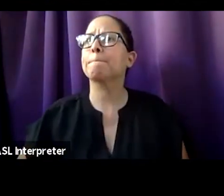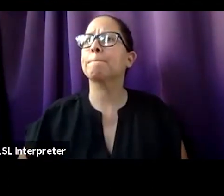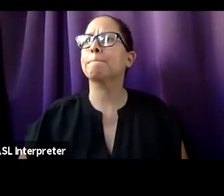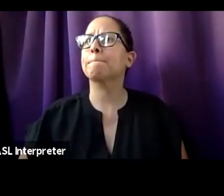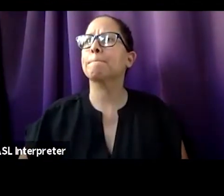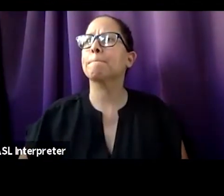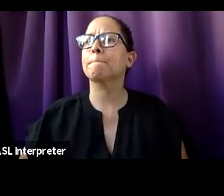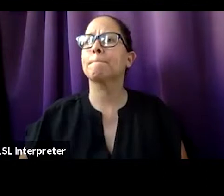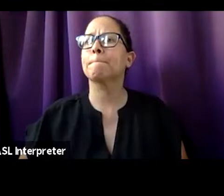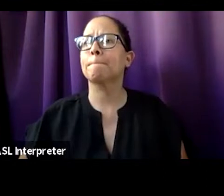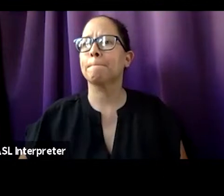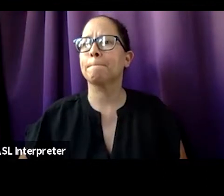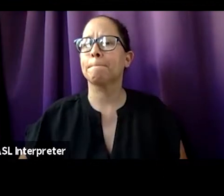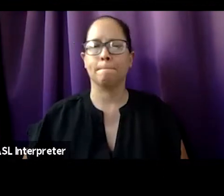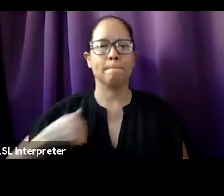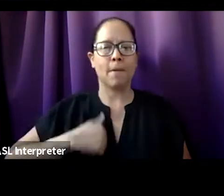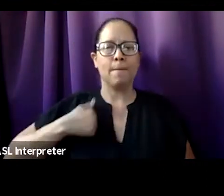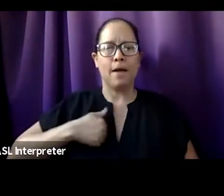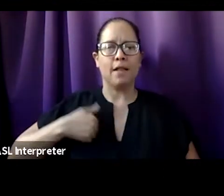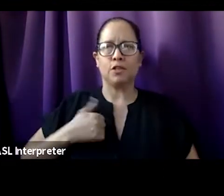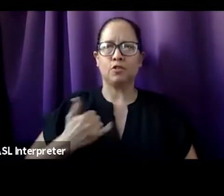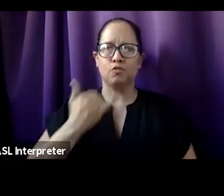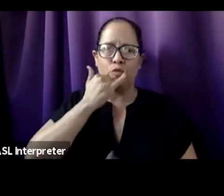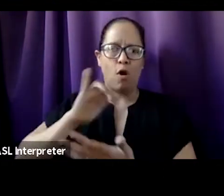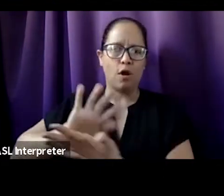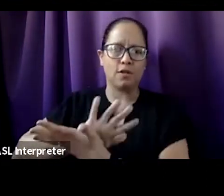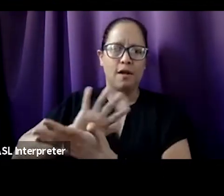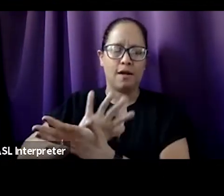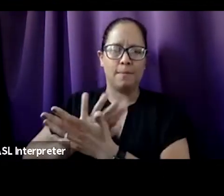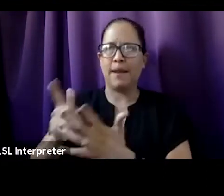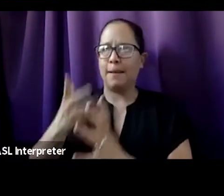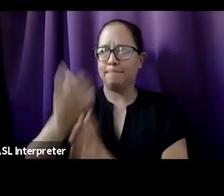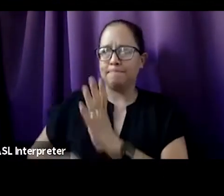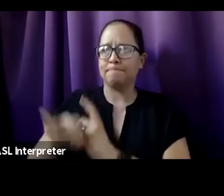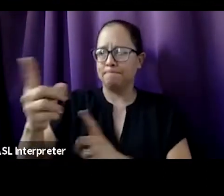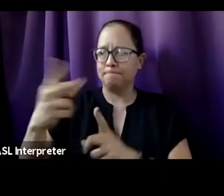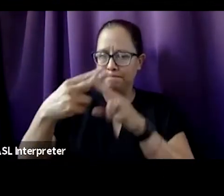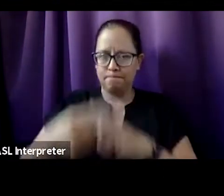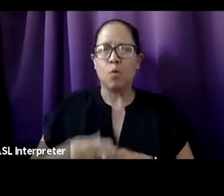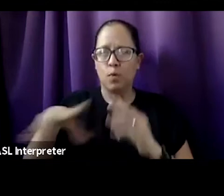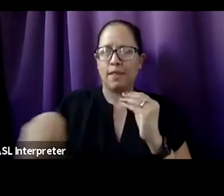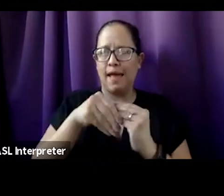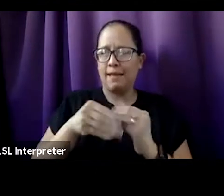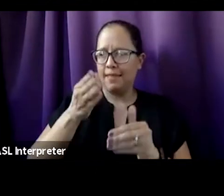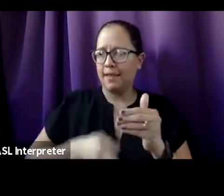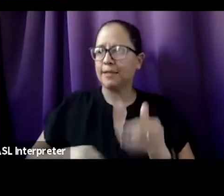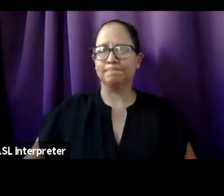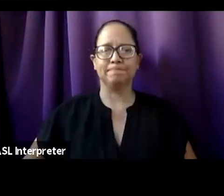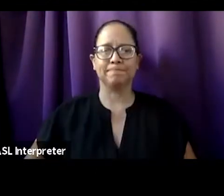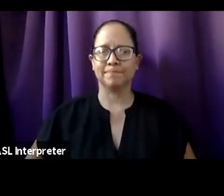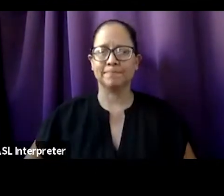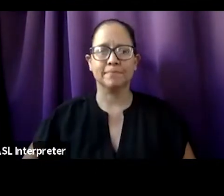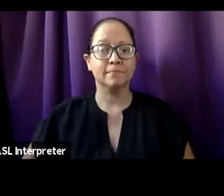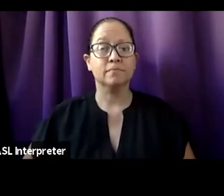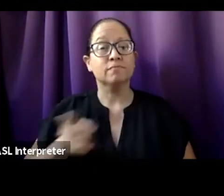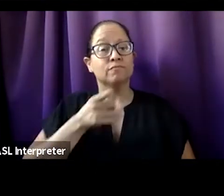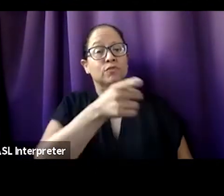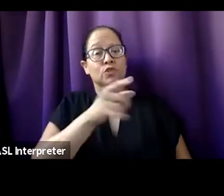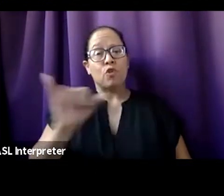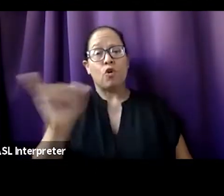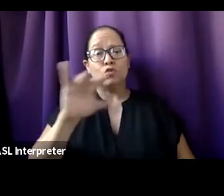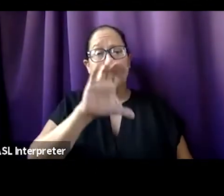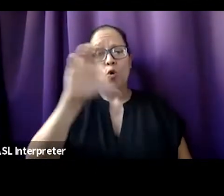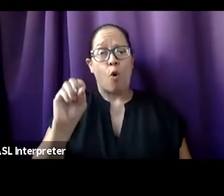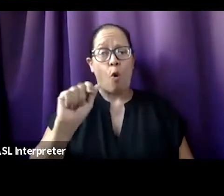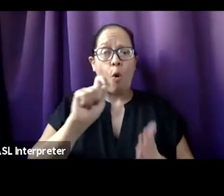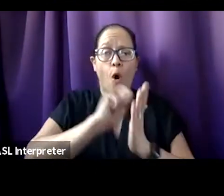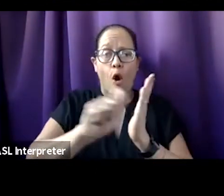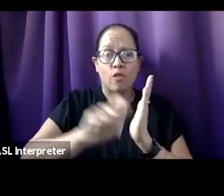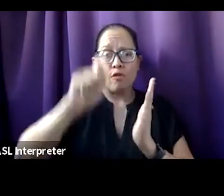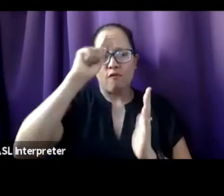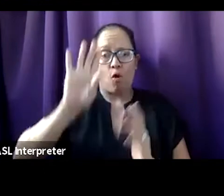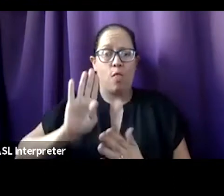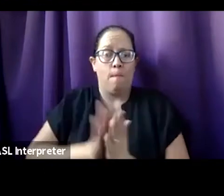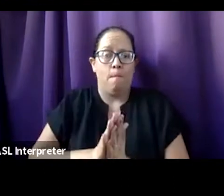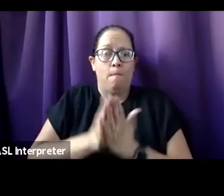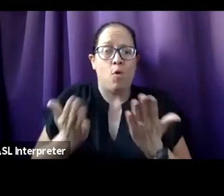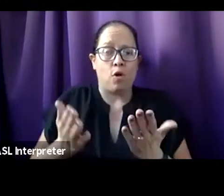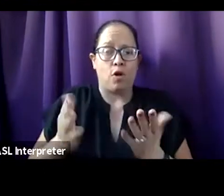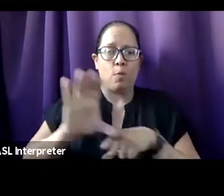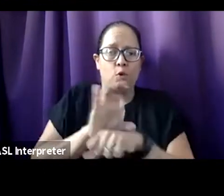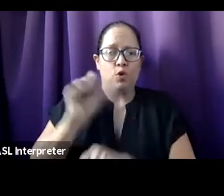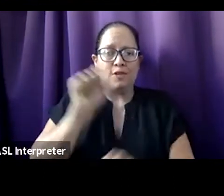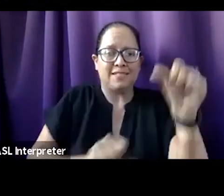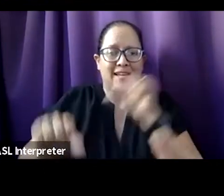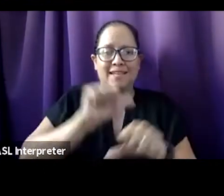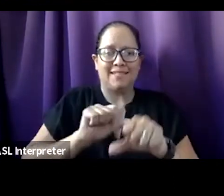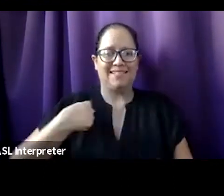queer visibility in rural America, and most recently, goes to work, how to stop Silicon Valley from building a new global underclass co authored with computer scientist, Siddharth story, which was named the Financial Times critics pick and awarded the